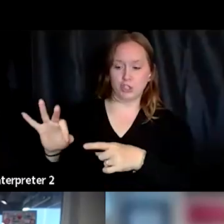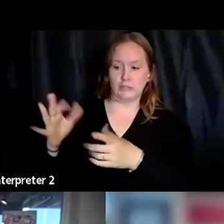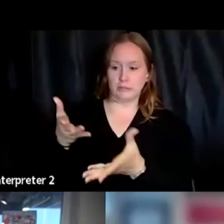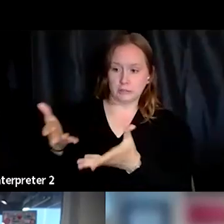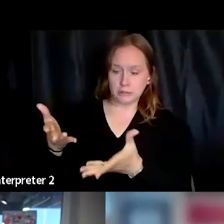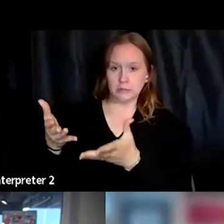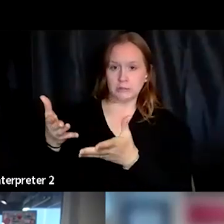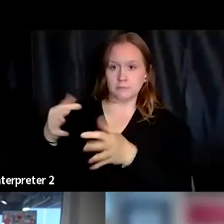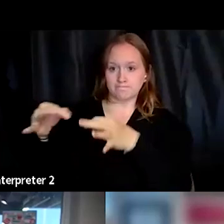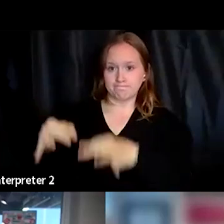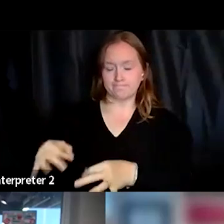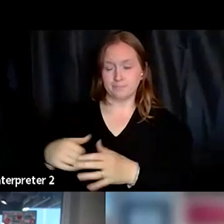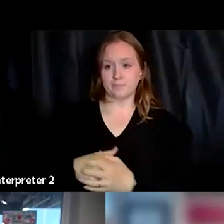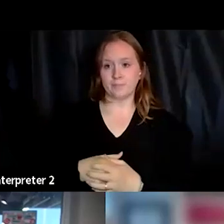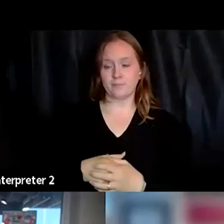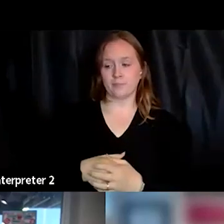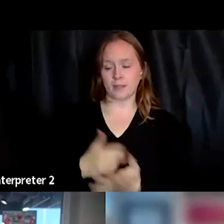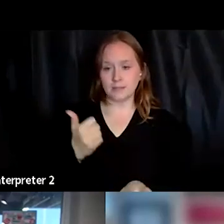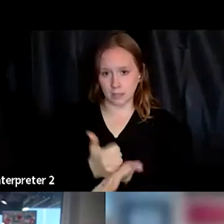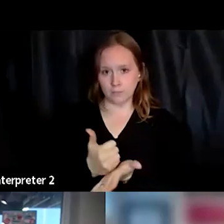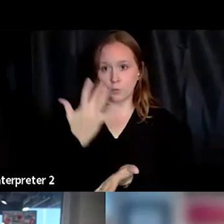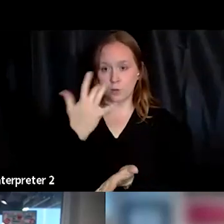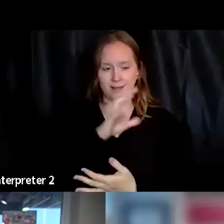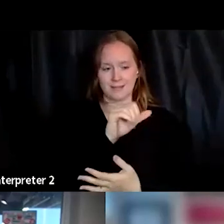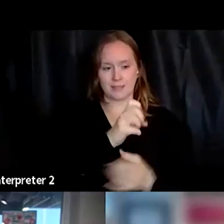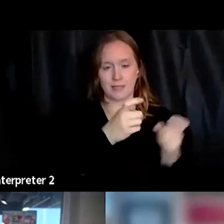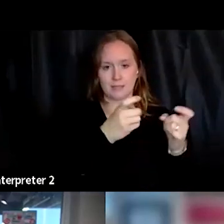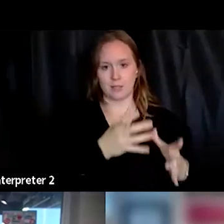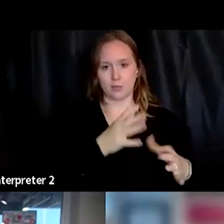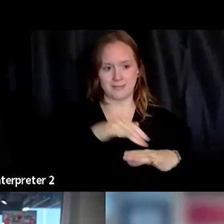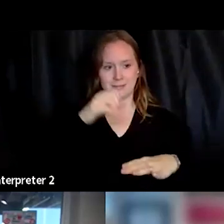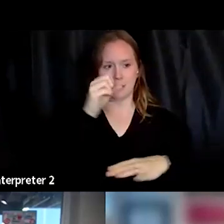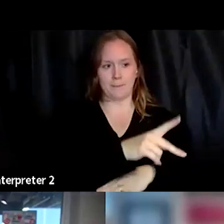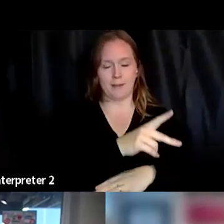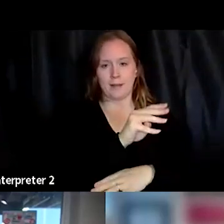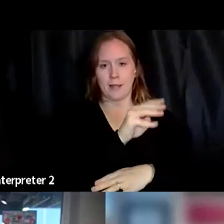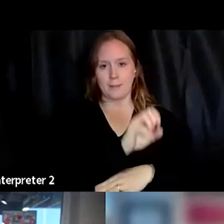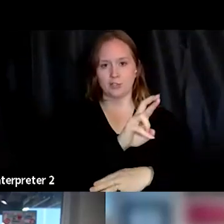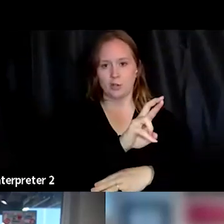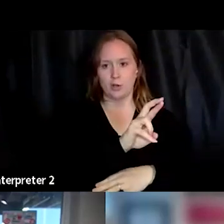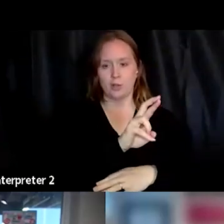because then the case manager will send back an MSR that includes these quotes that we see